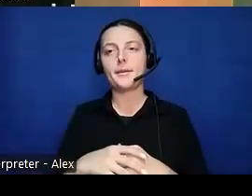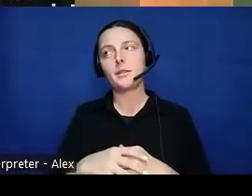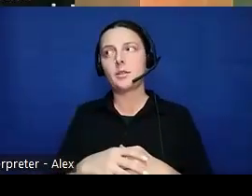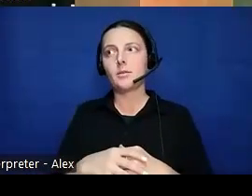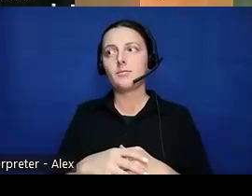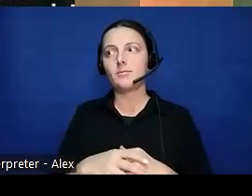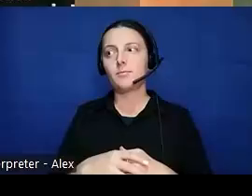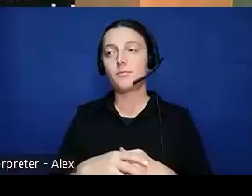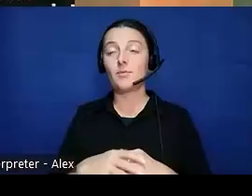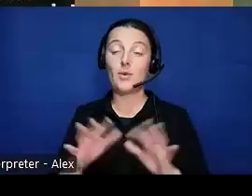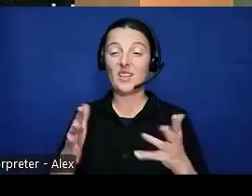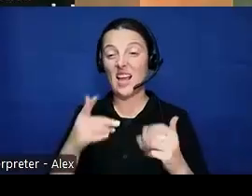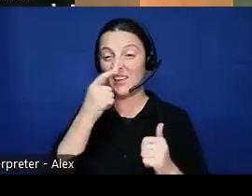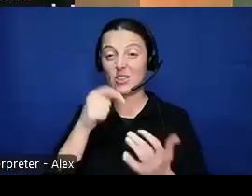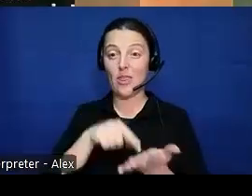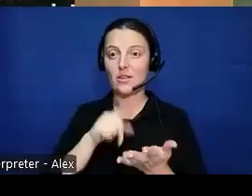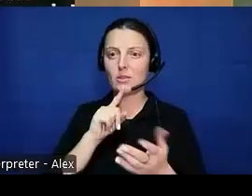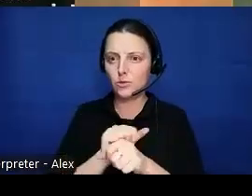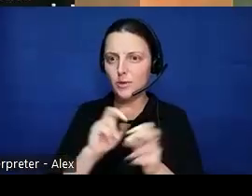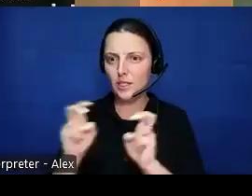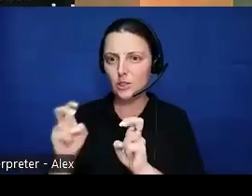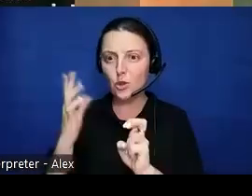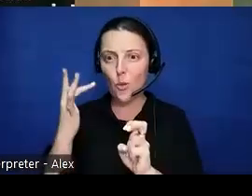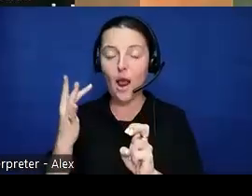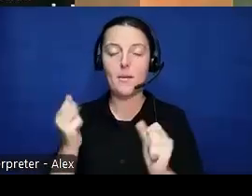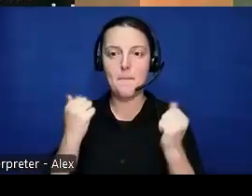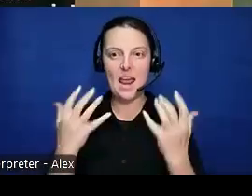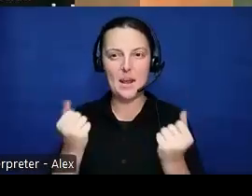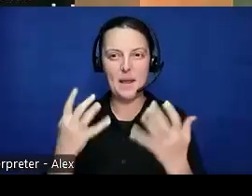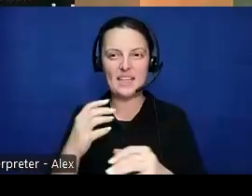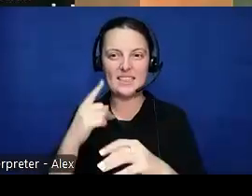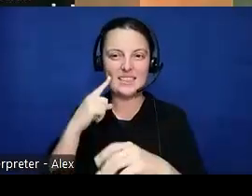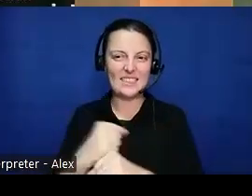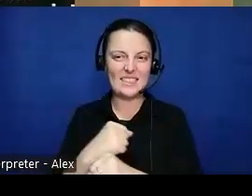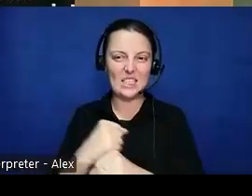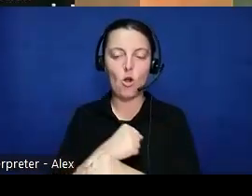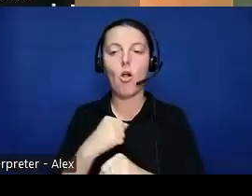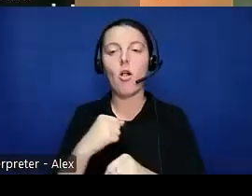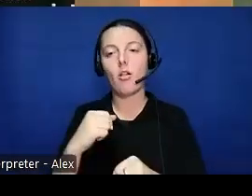an issue because there were so many statistical flaws in this study. So, uh, Bernard Fox at Penn